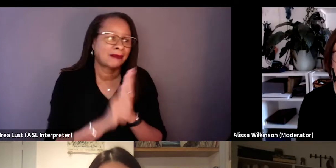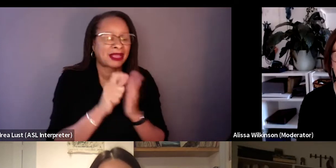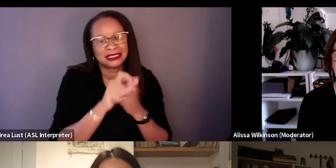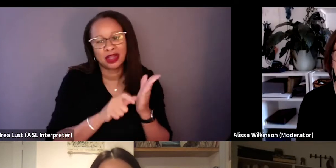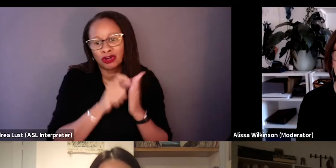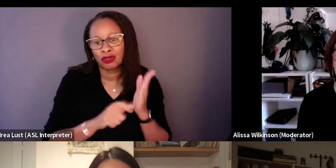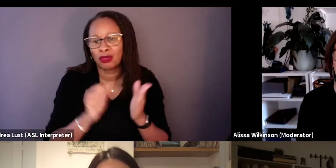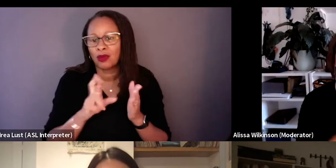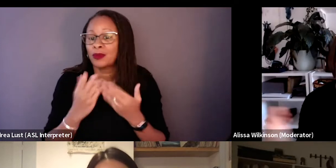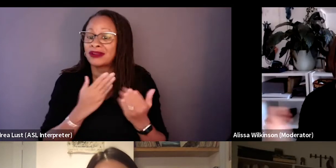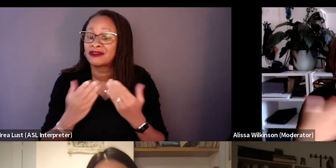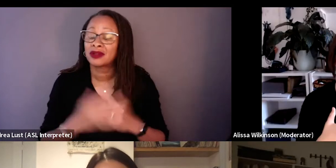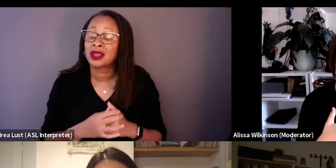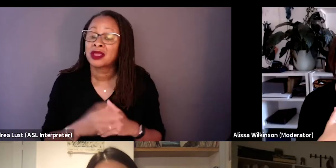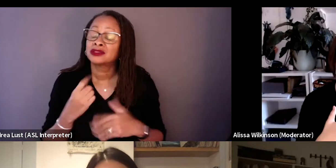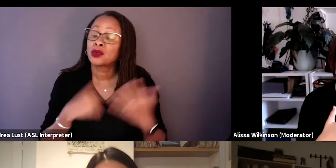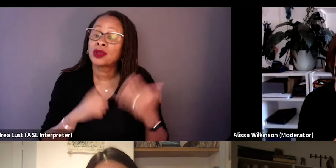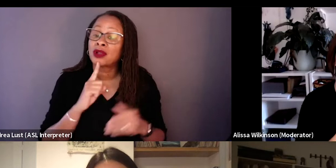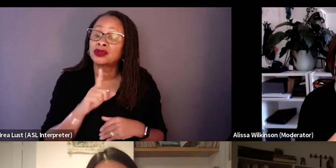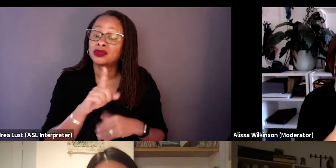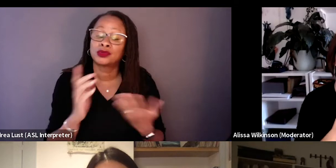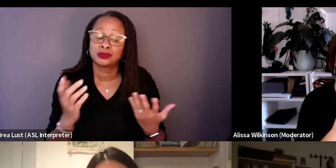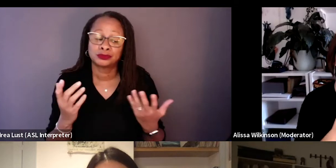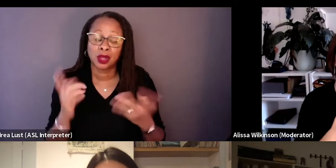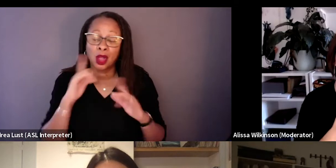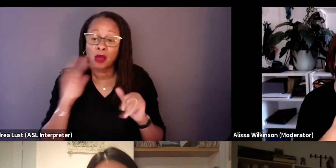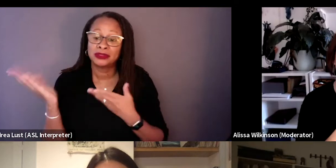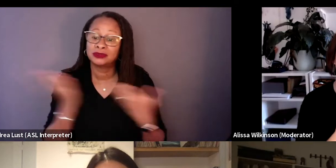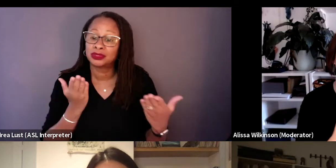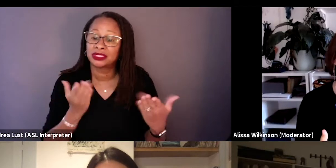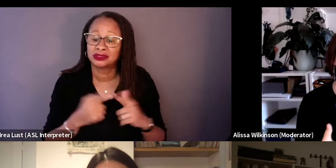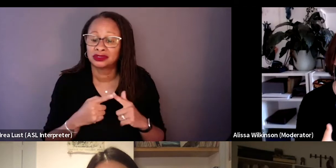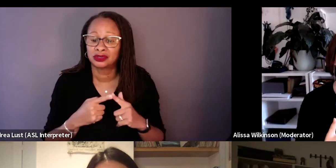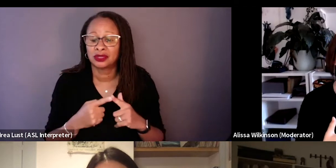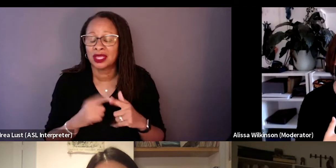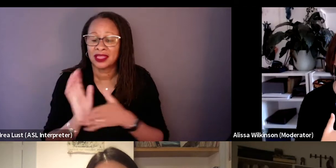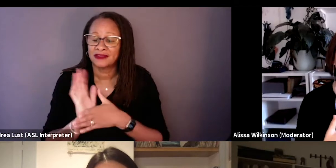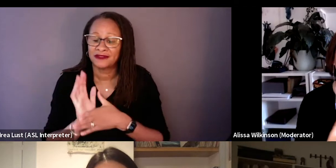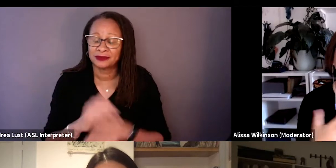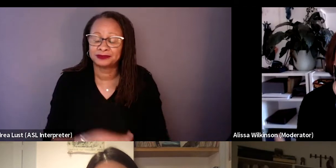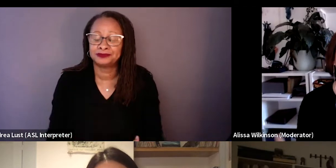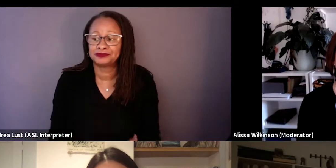So, so what were you hoping to bring to, to the film that maybe would enrich